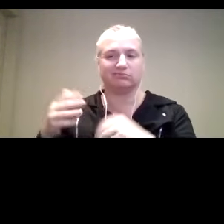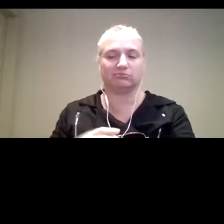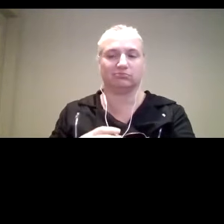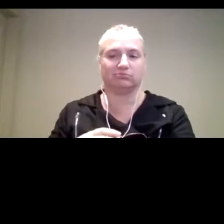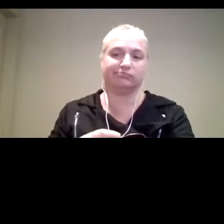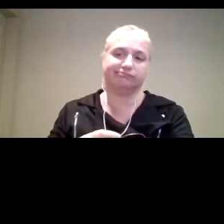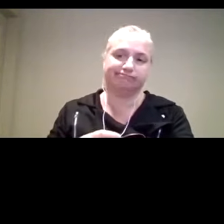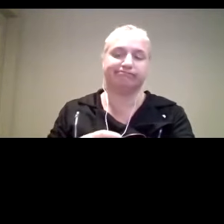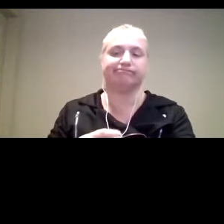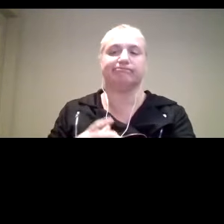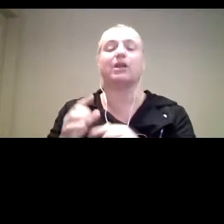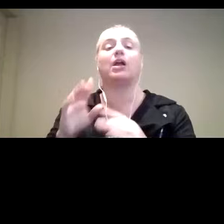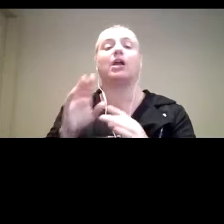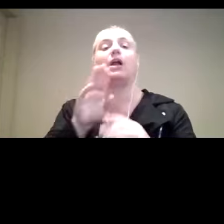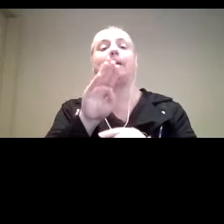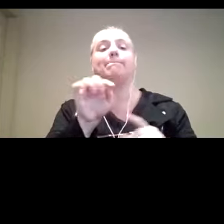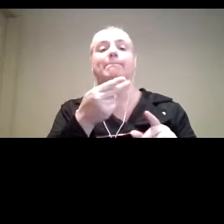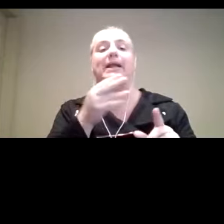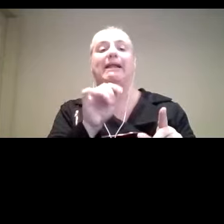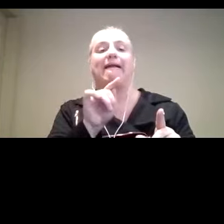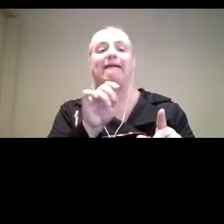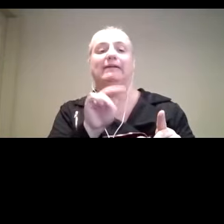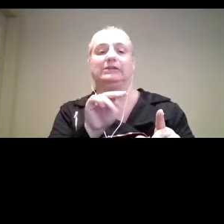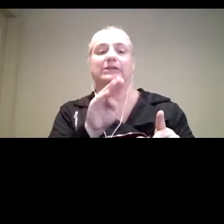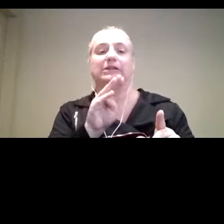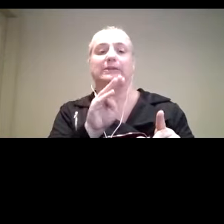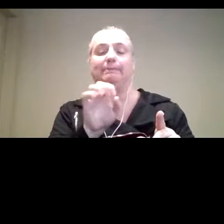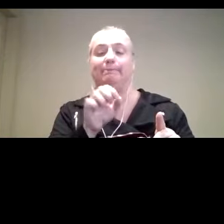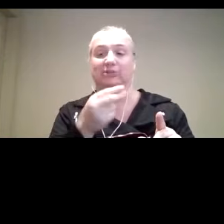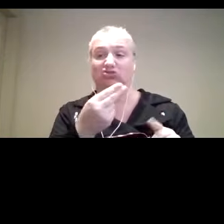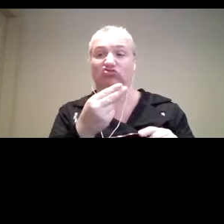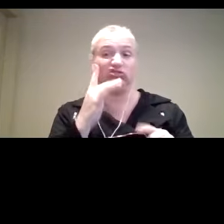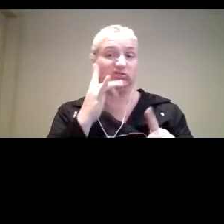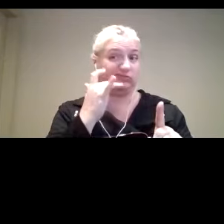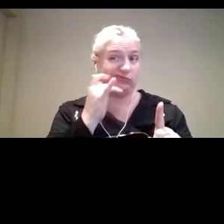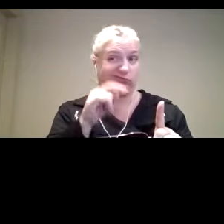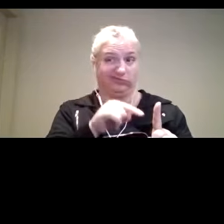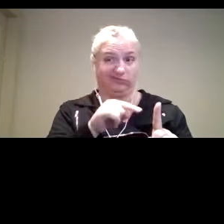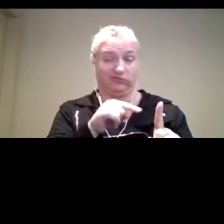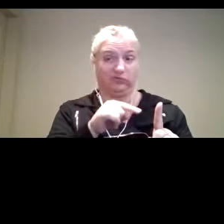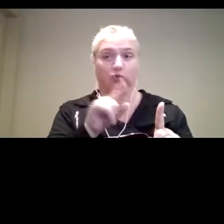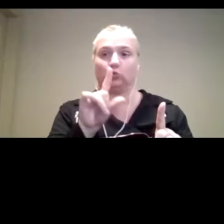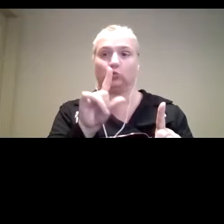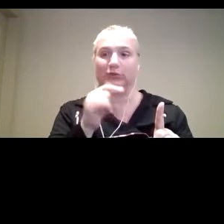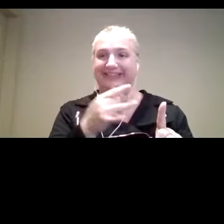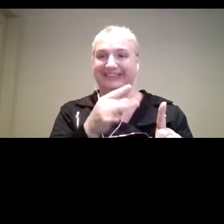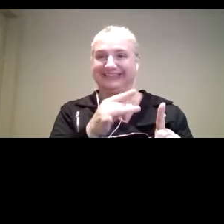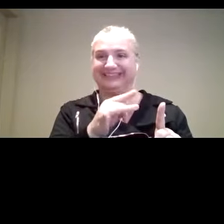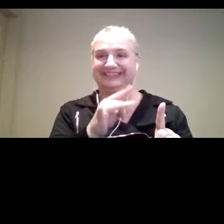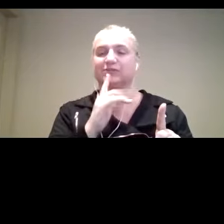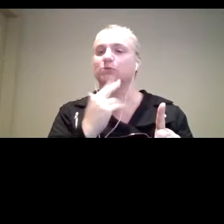And then Manhattan Beach, which is in California, this is in 2018, we had a 13-year-old student again